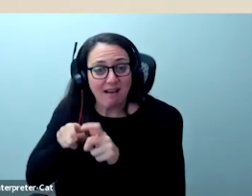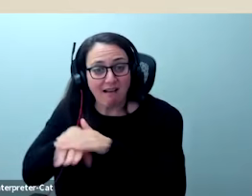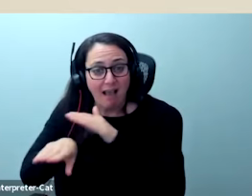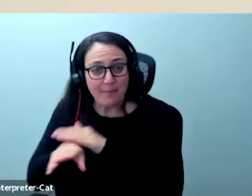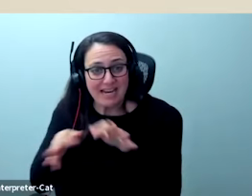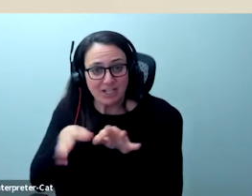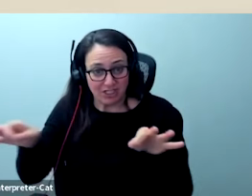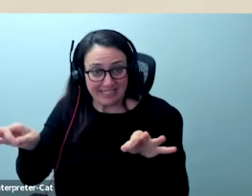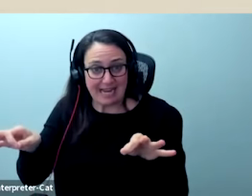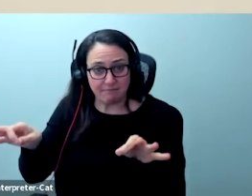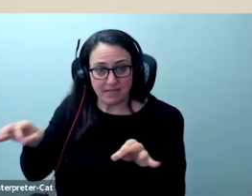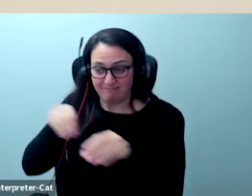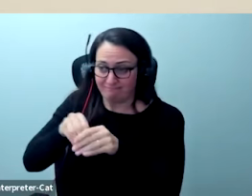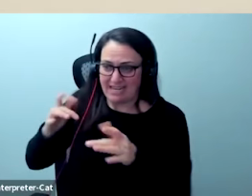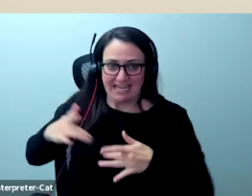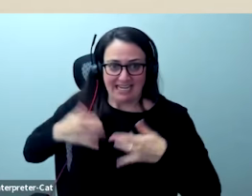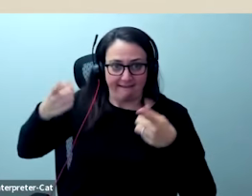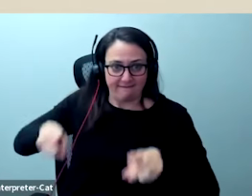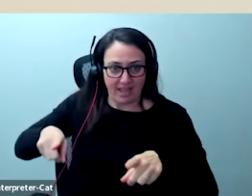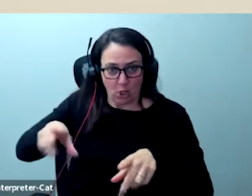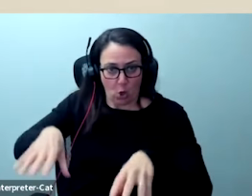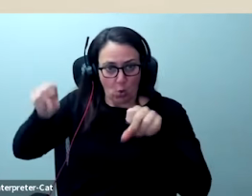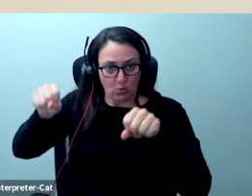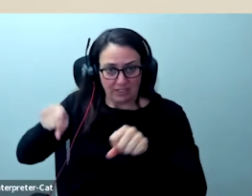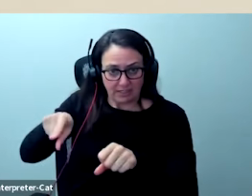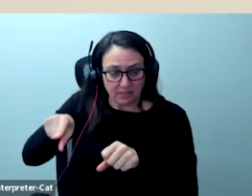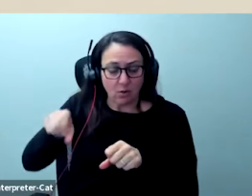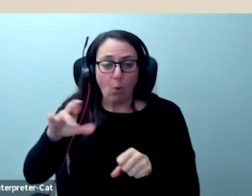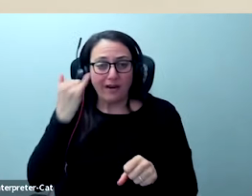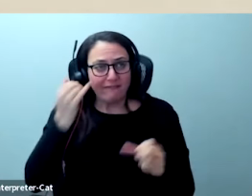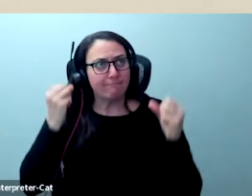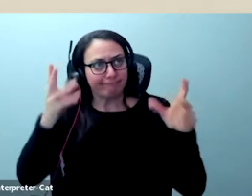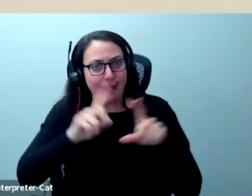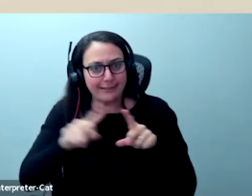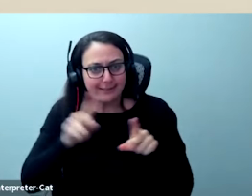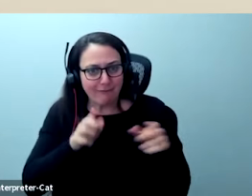in an event that you're throwing, or if you have multiple ways to allow somebody